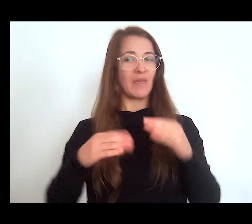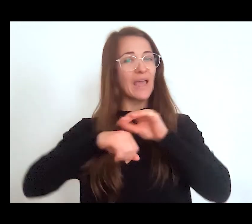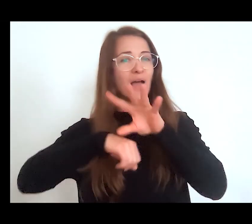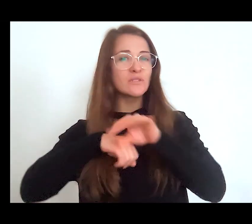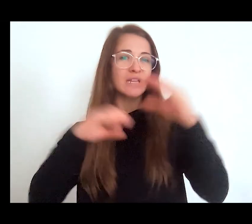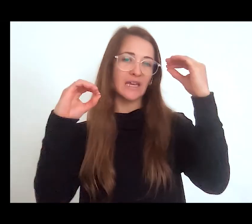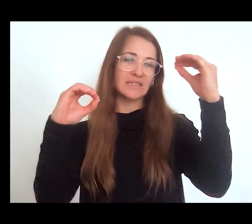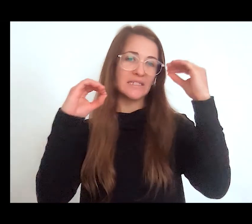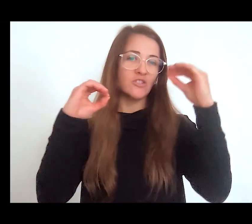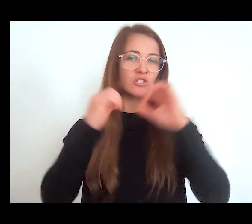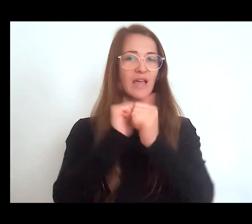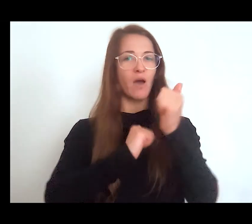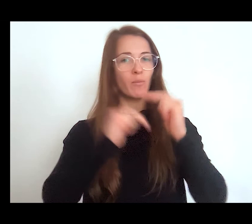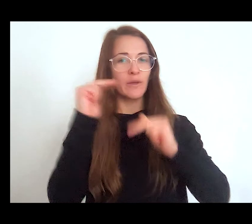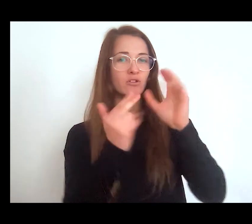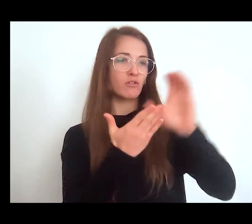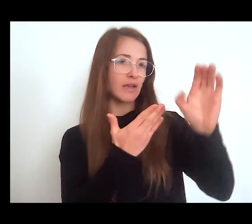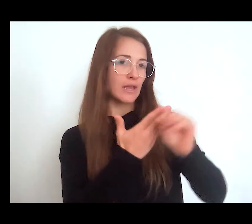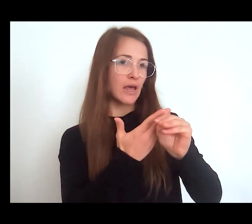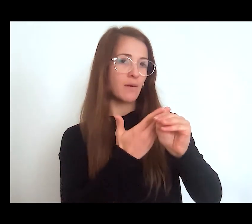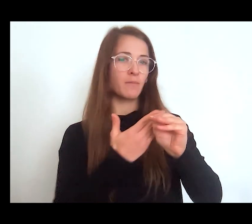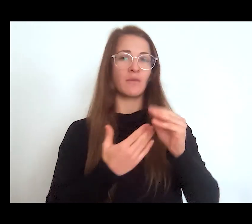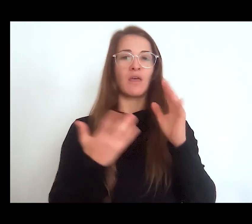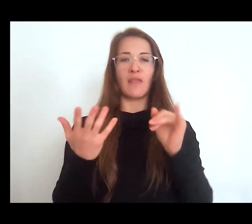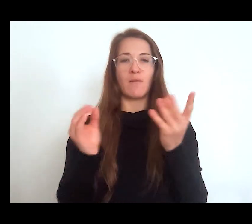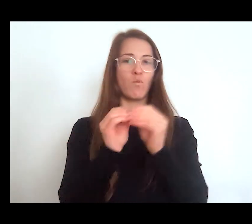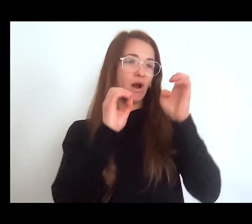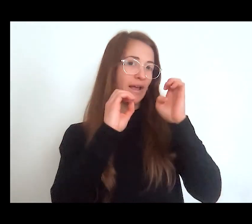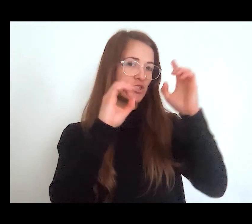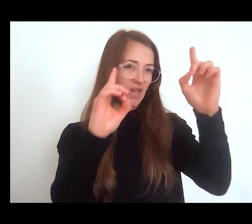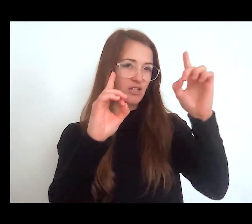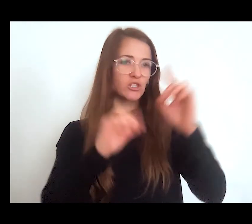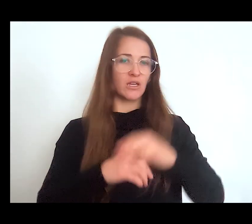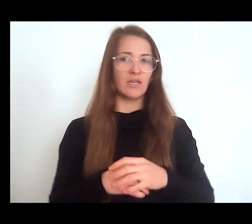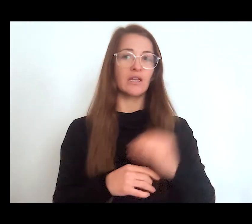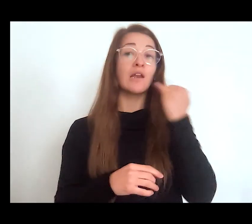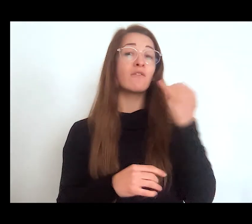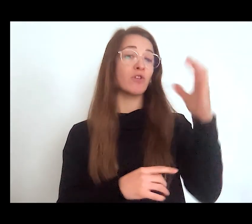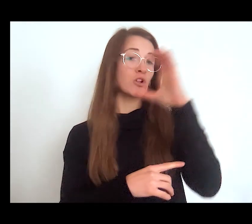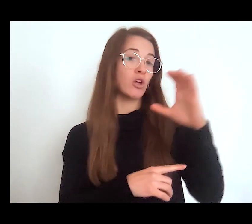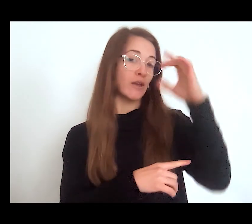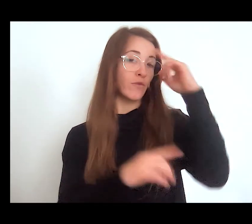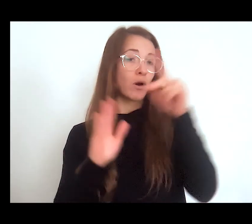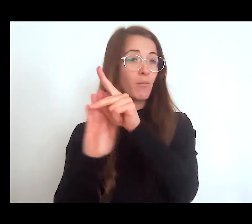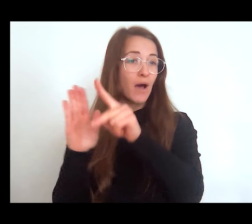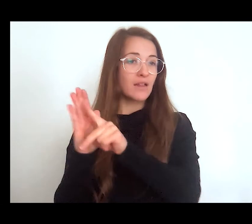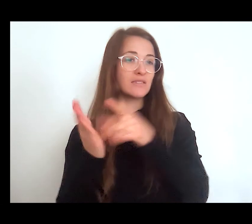SORT OF COUNSELING TEACHERS IN BUILDING CURRICULUMS THAT IS